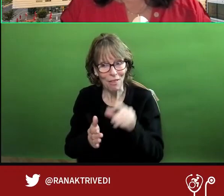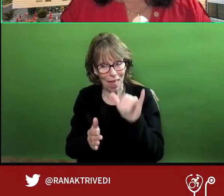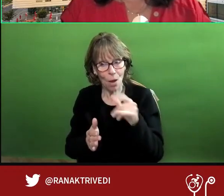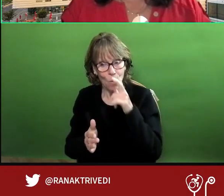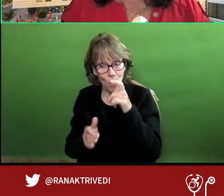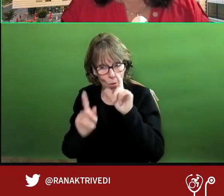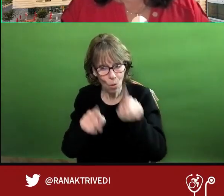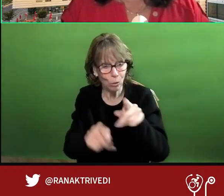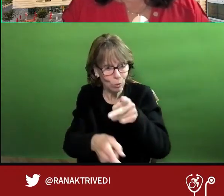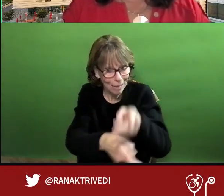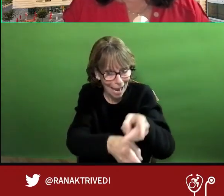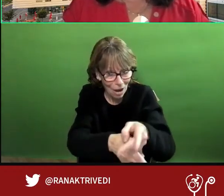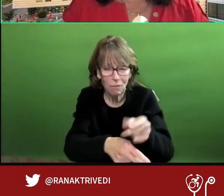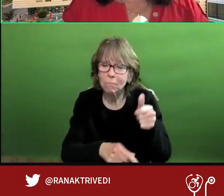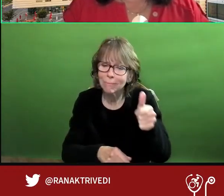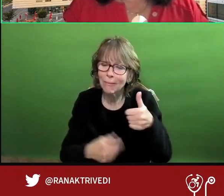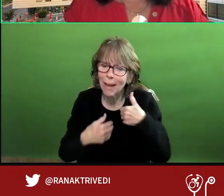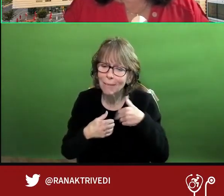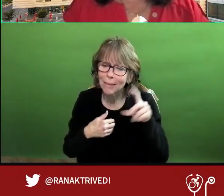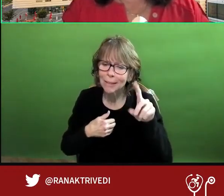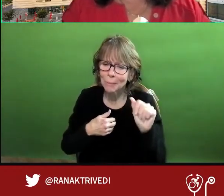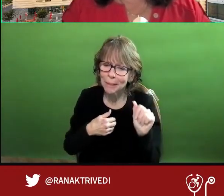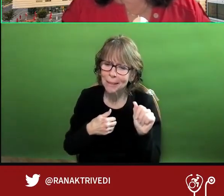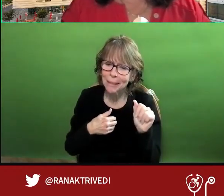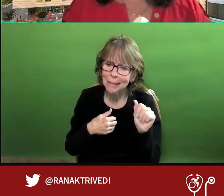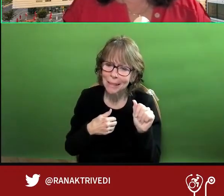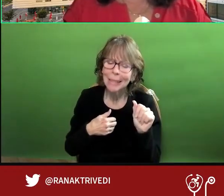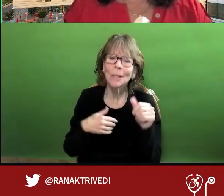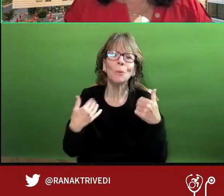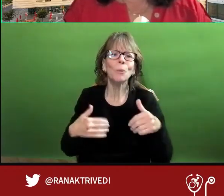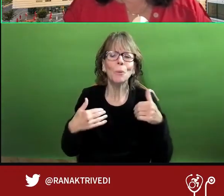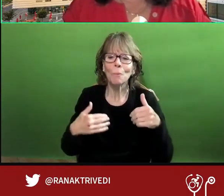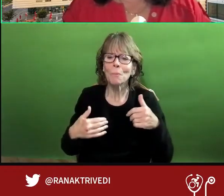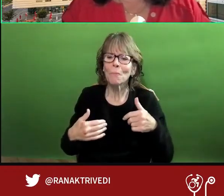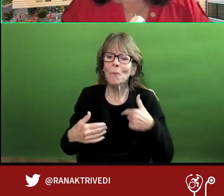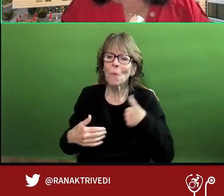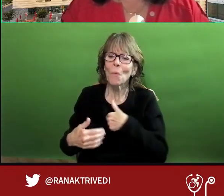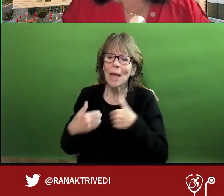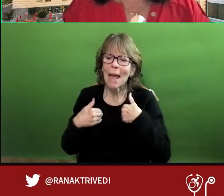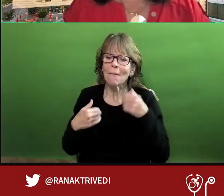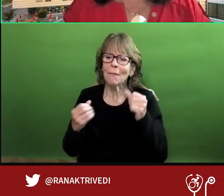truly kinda brings forth this idea that we have a lot of caregiver dyads in the country and in the